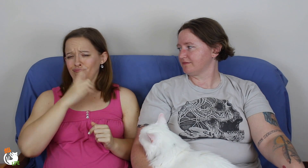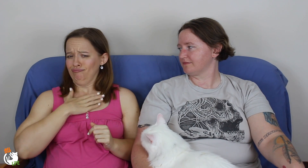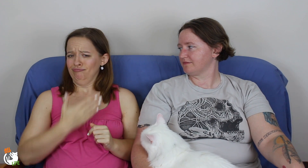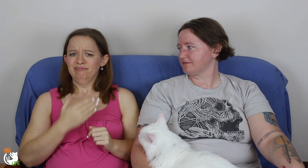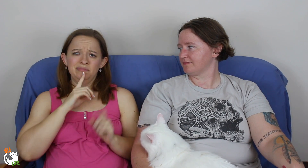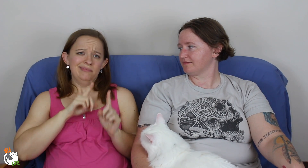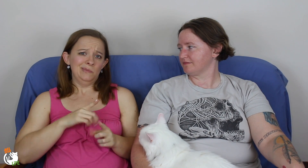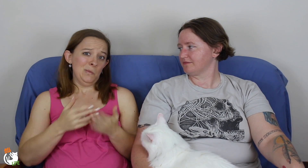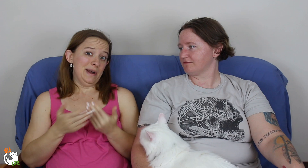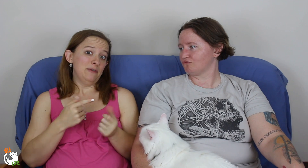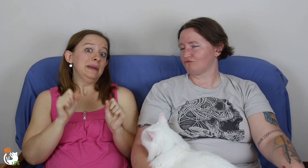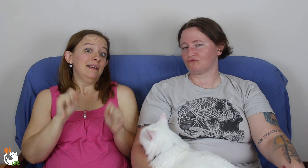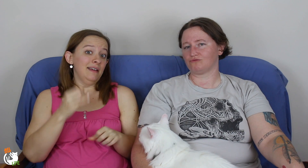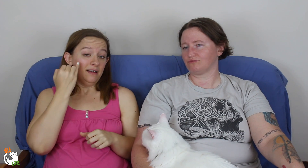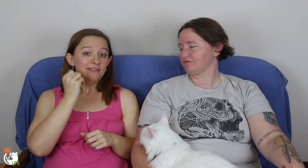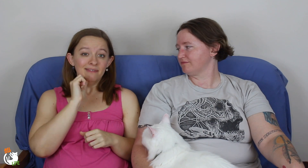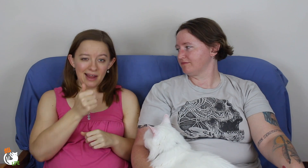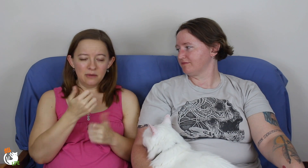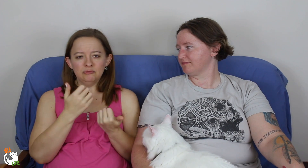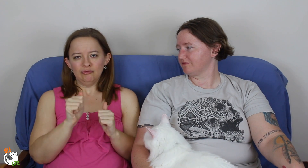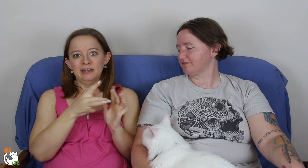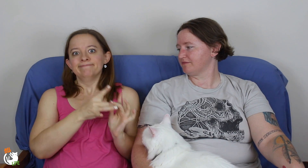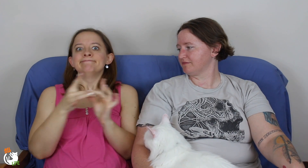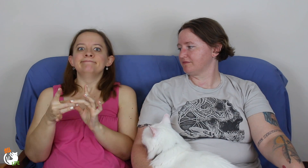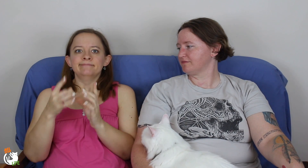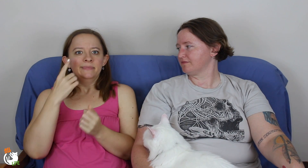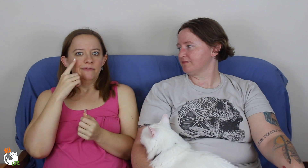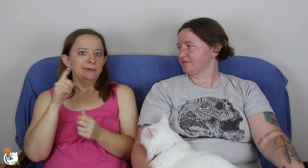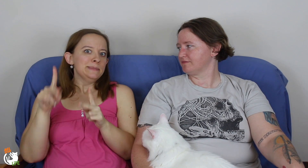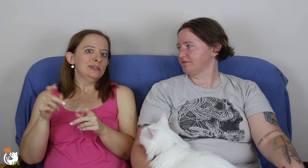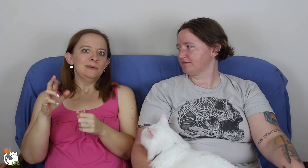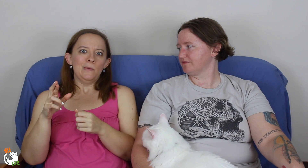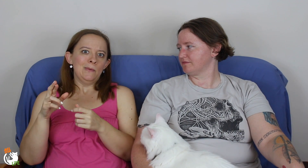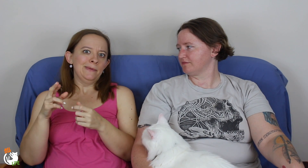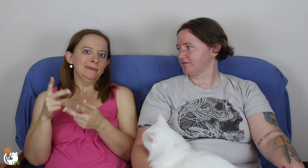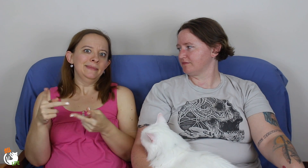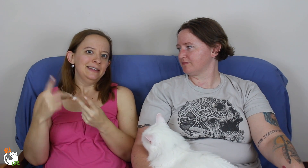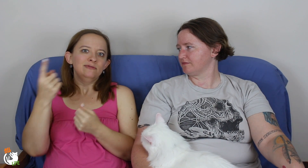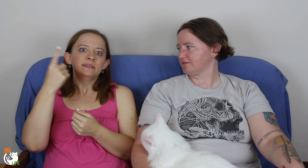We are more than willing to answer whatever we can. If we can't, we'll try and link you to a person or a place